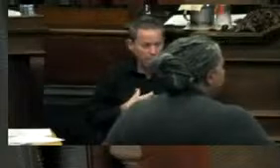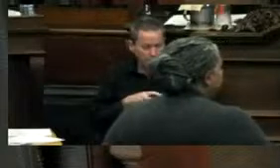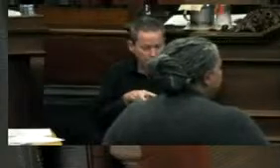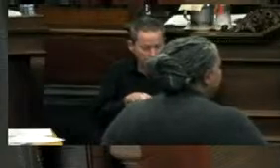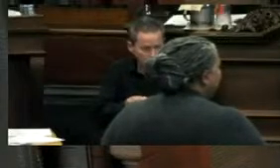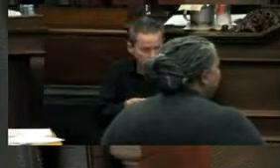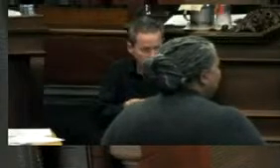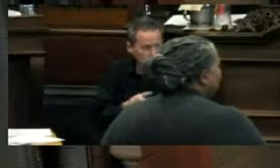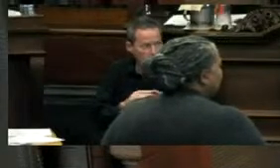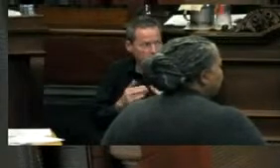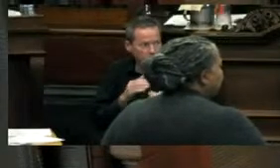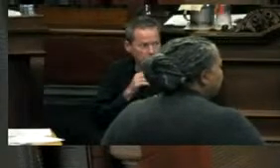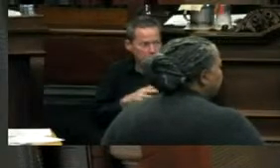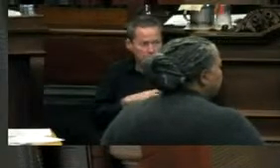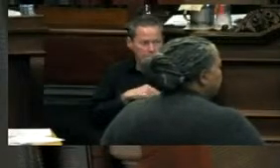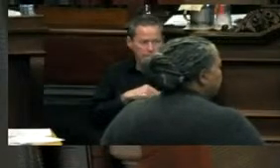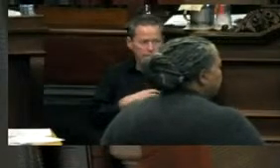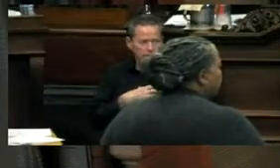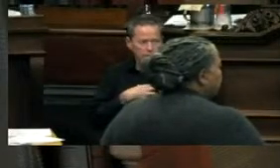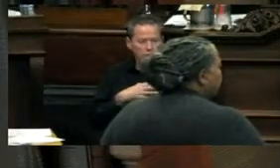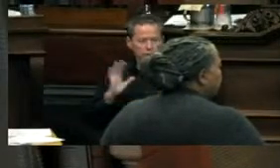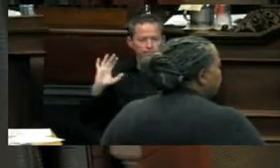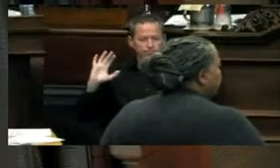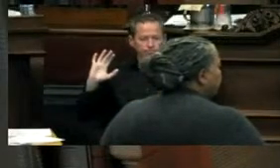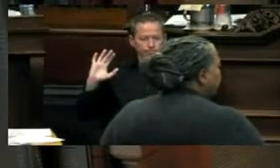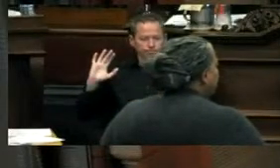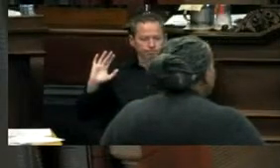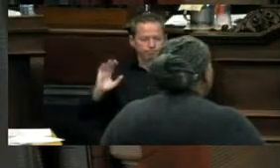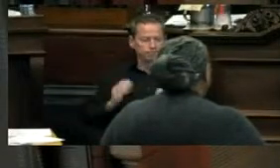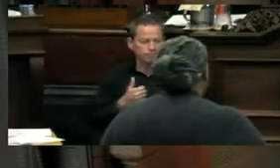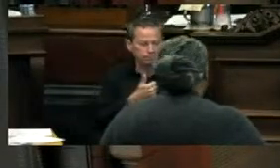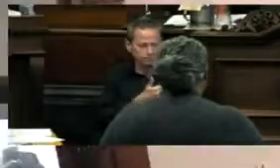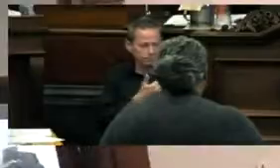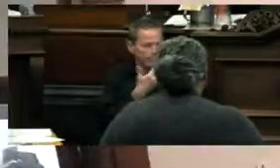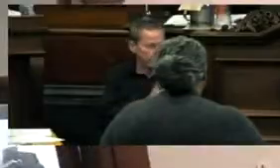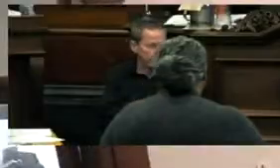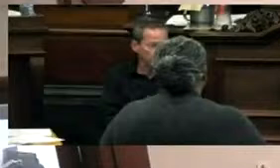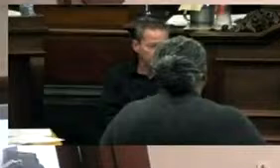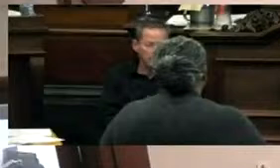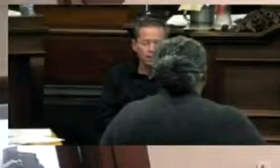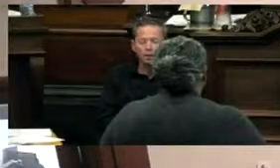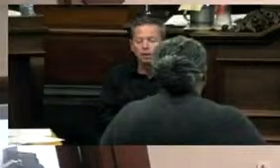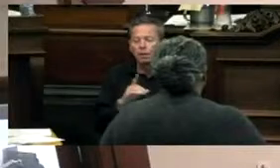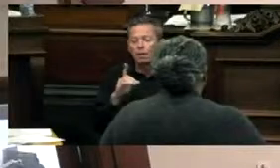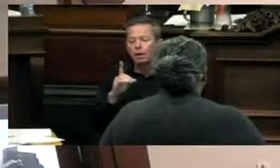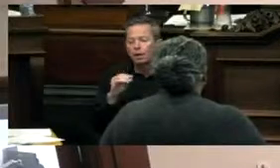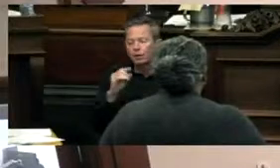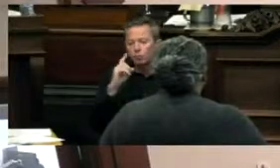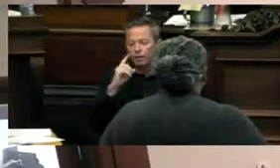represented counsel separately. But when the matter went up on appeal, the city did not take